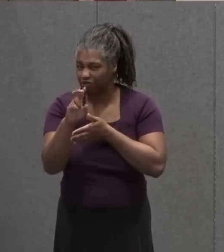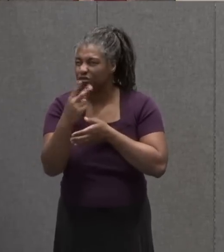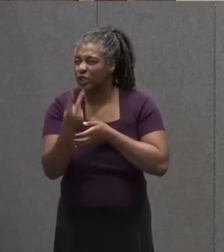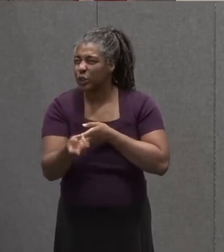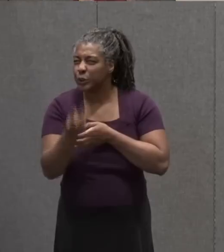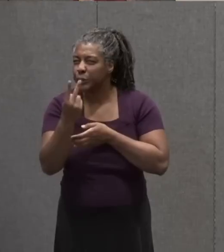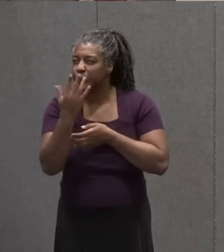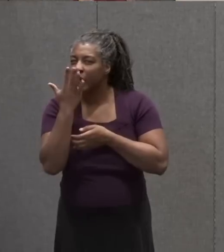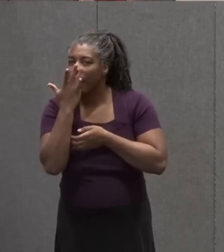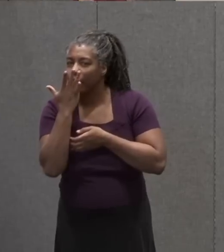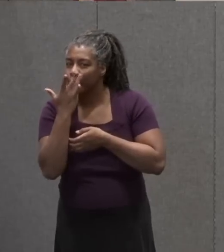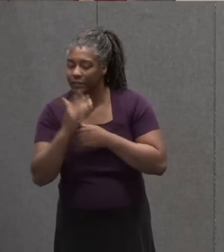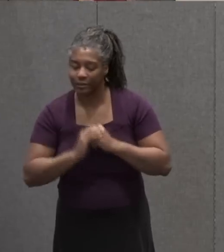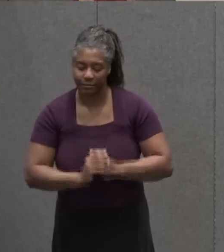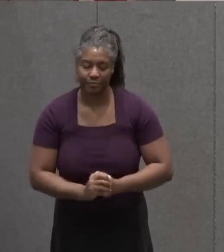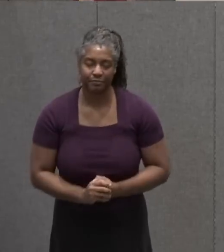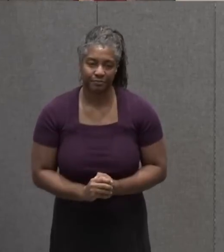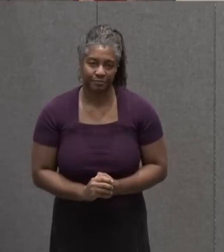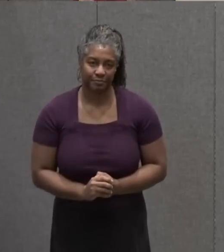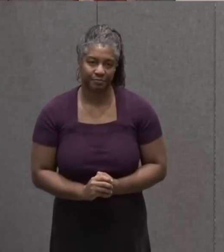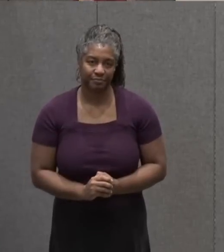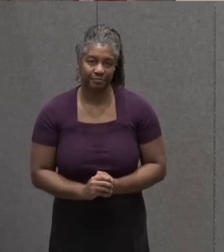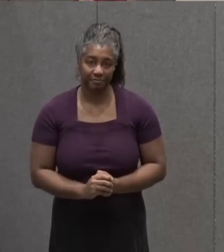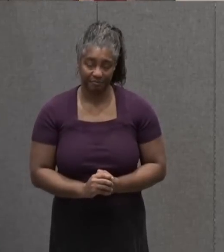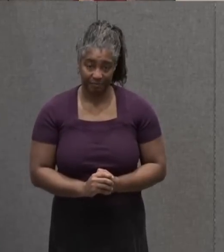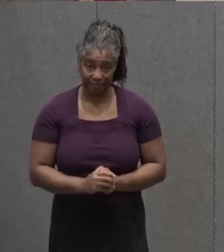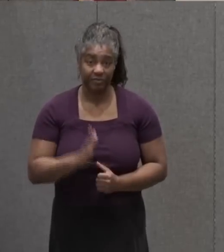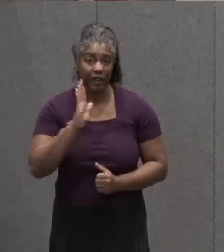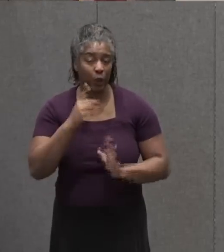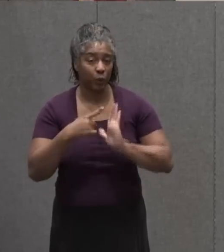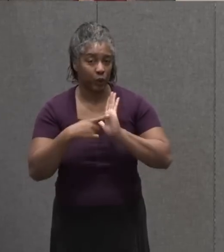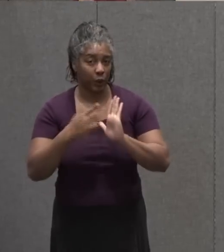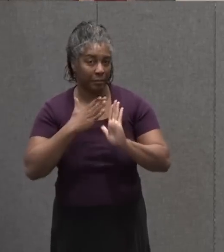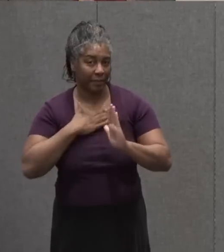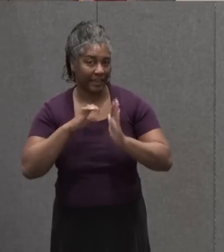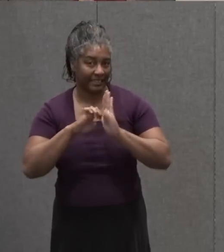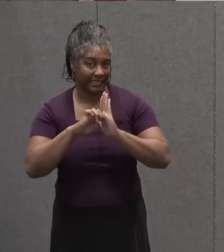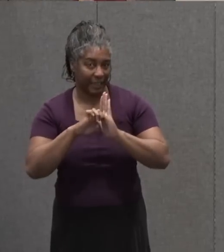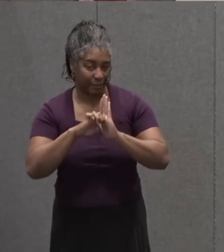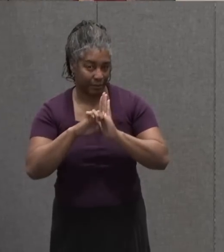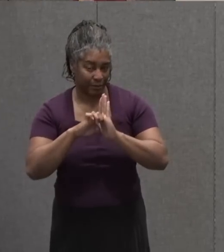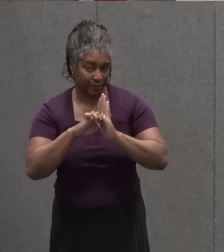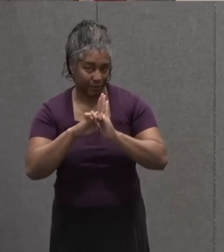I'll show you an example of the cards that I made and then we'll practice them together on my chart.